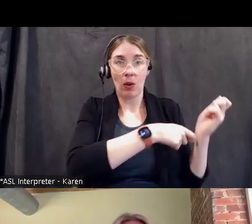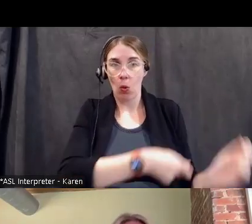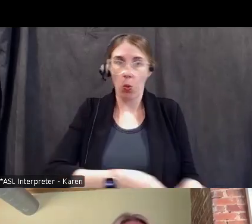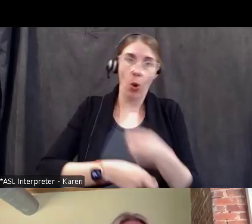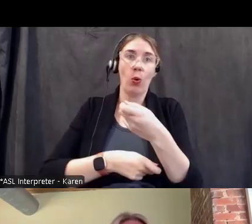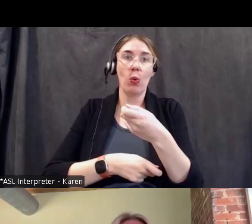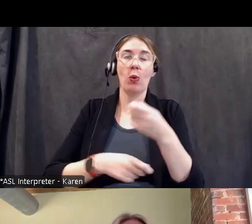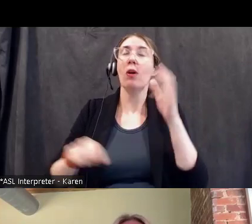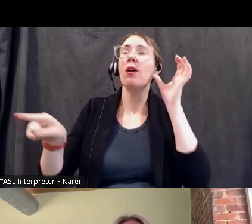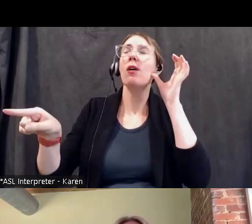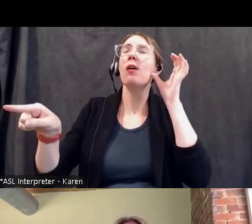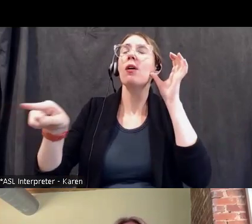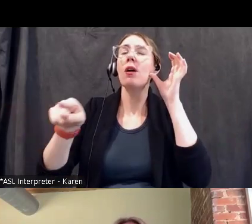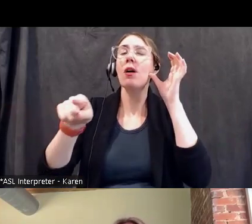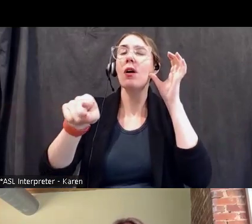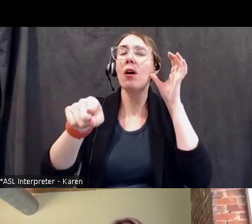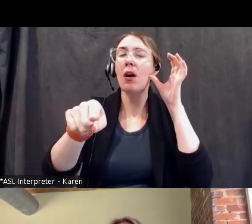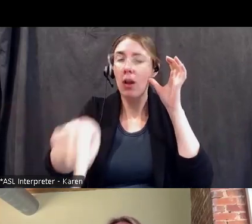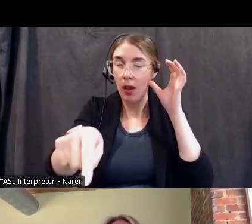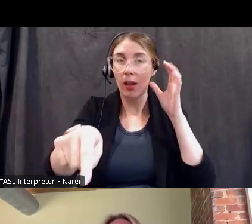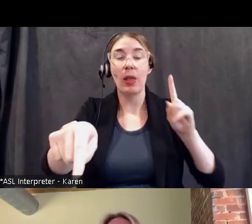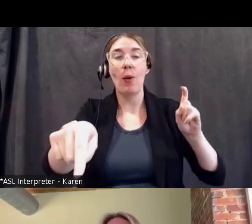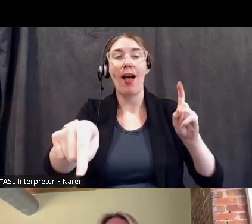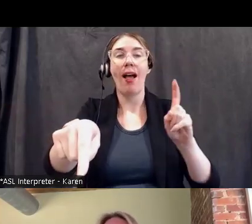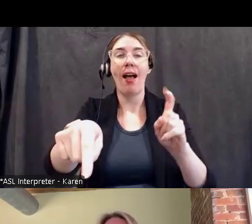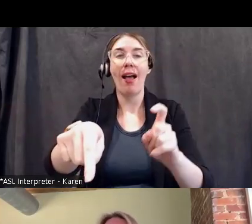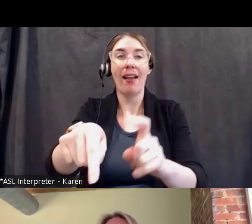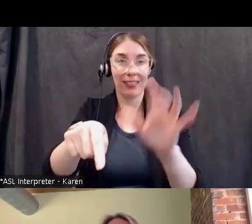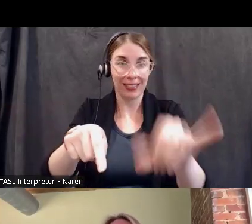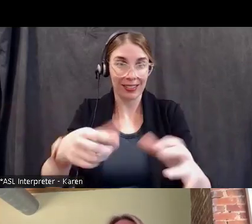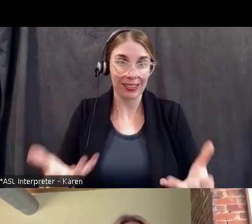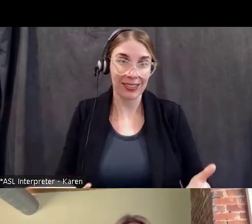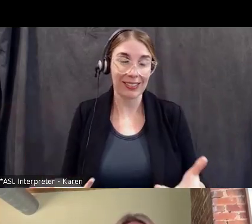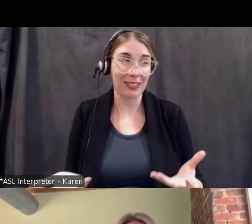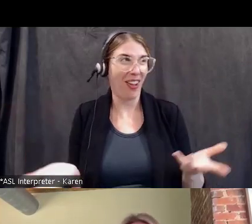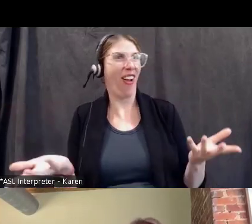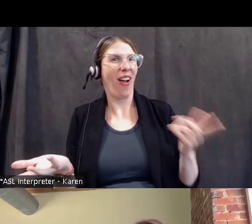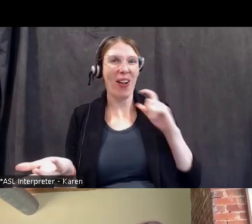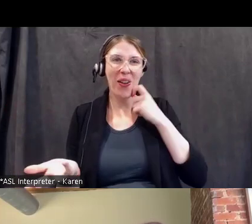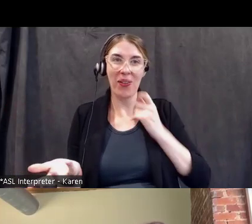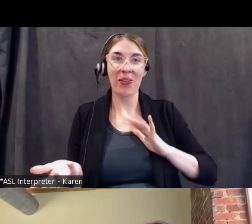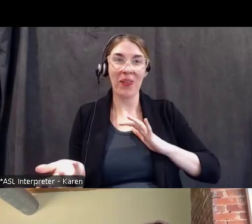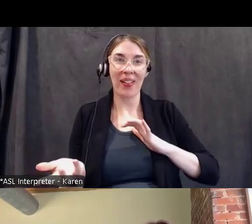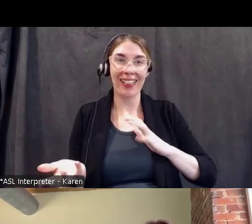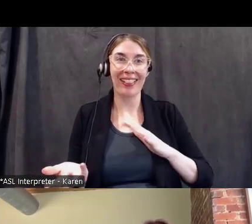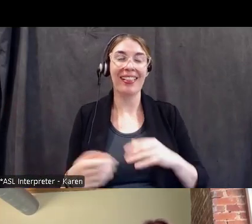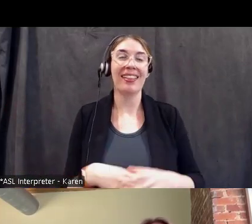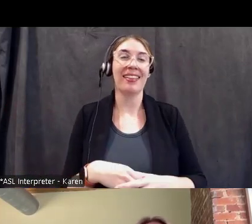to wherever -- where the ball is. So it's super cool that there's even blind golf out there. I'm pretty sure -- there's